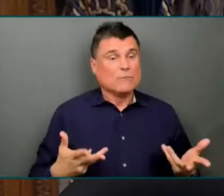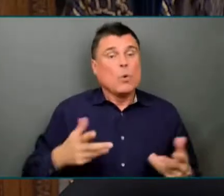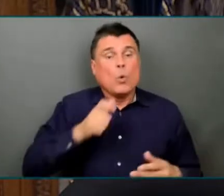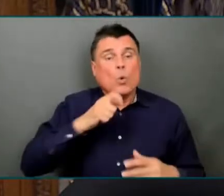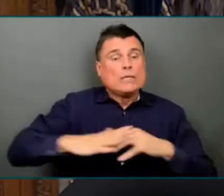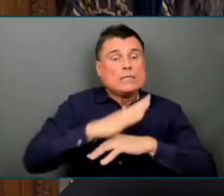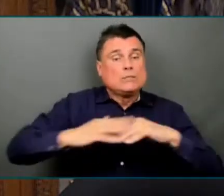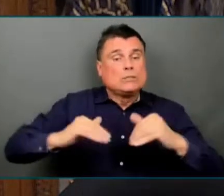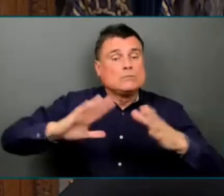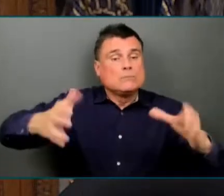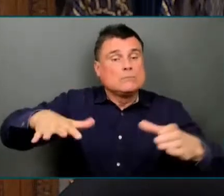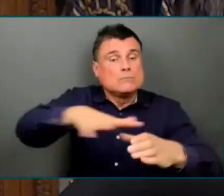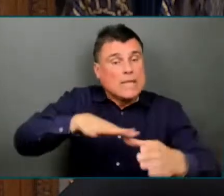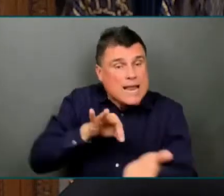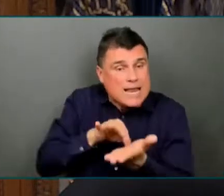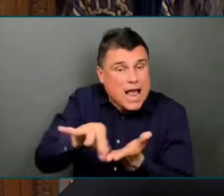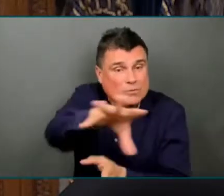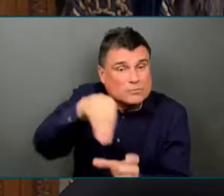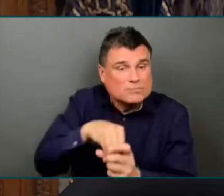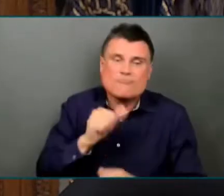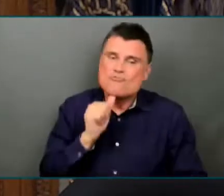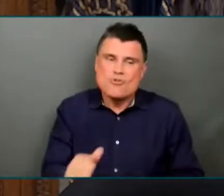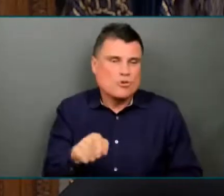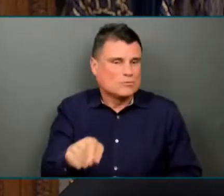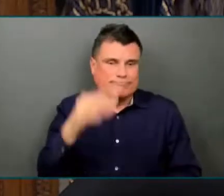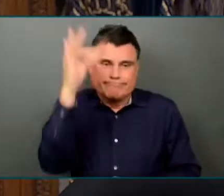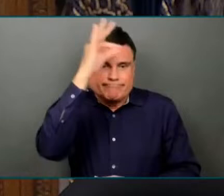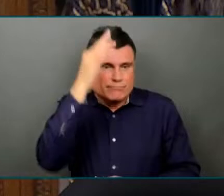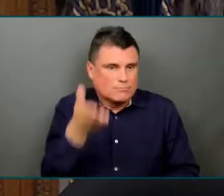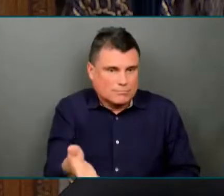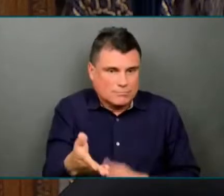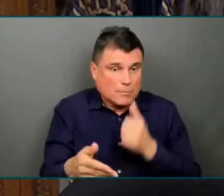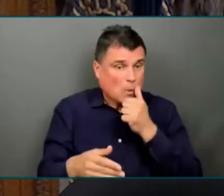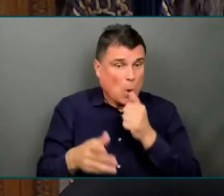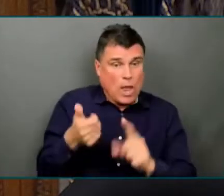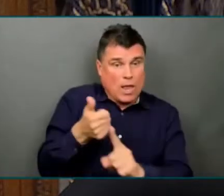age and that people with disabilities are diverse in terms of their experiences,